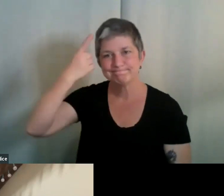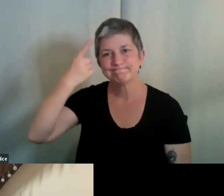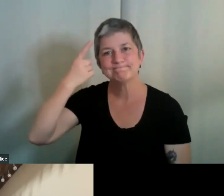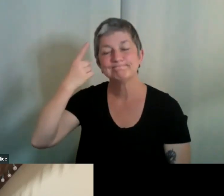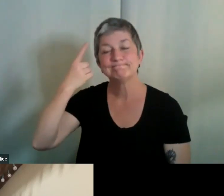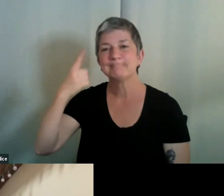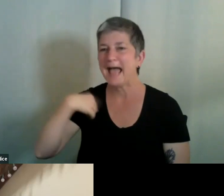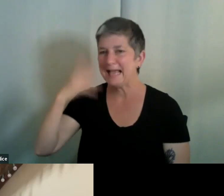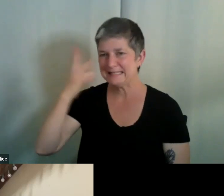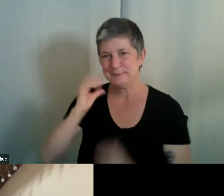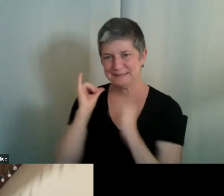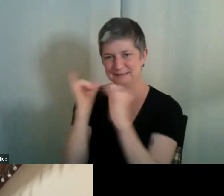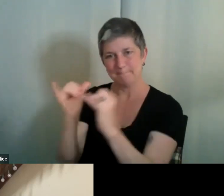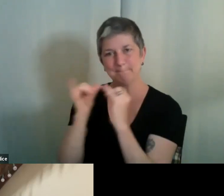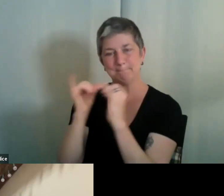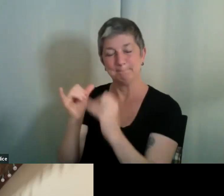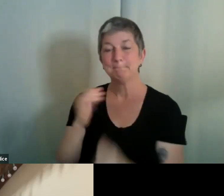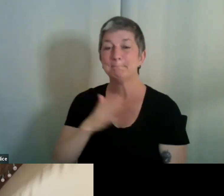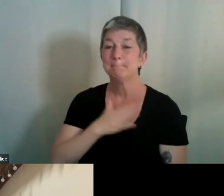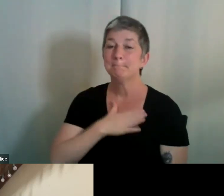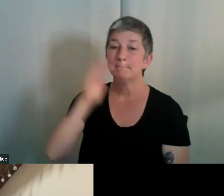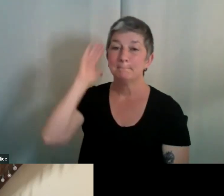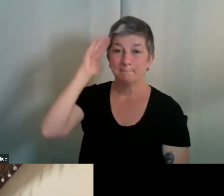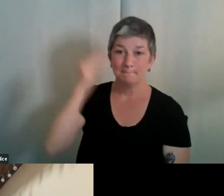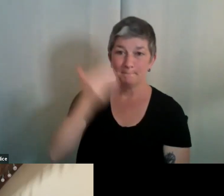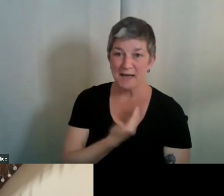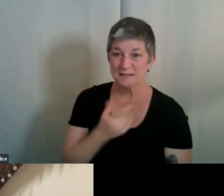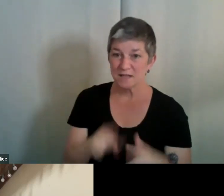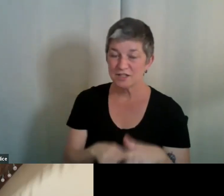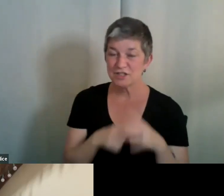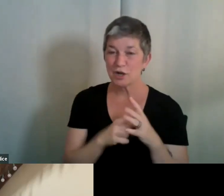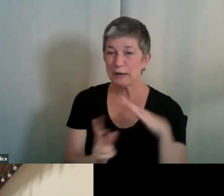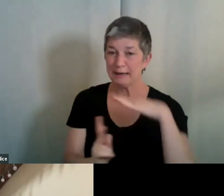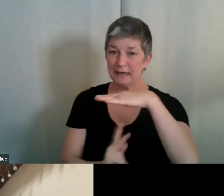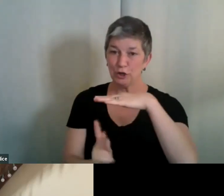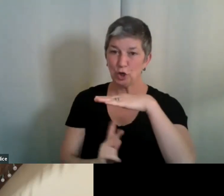there. My son started kindergarten like every other